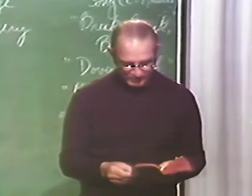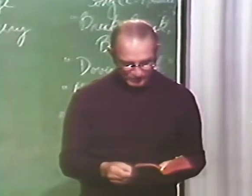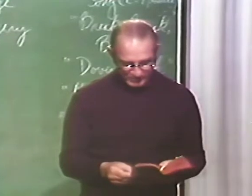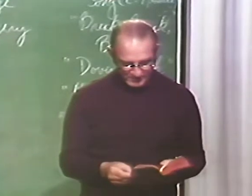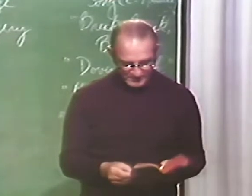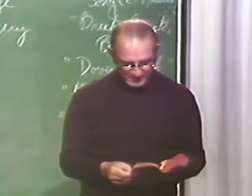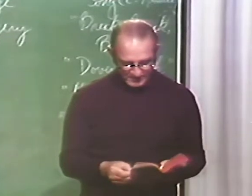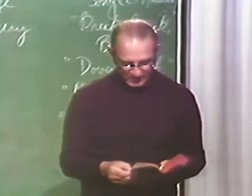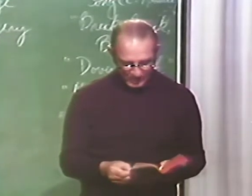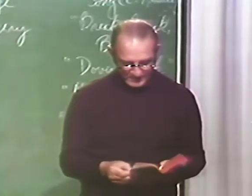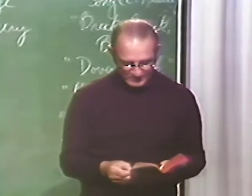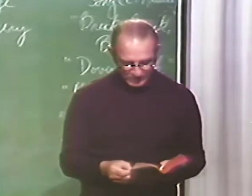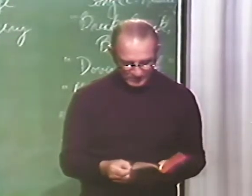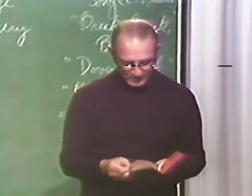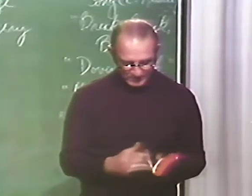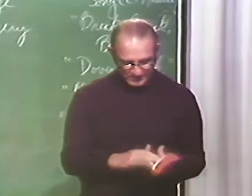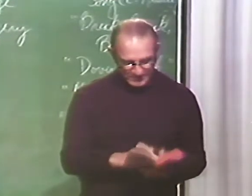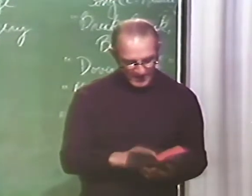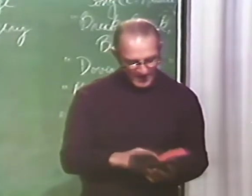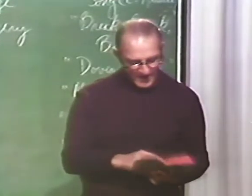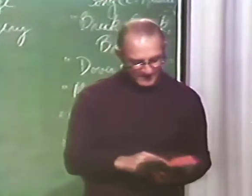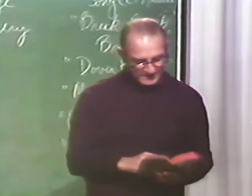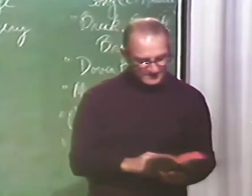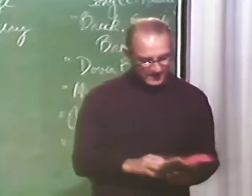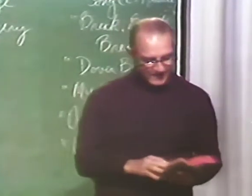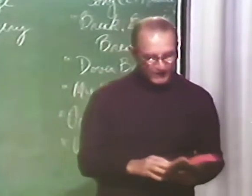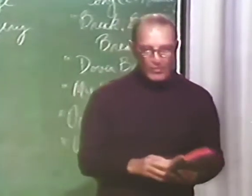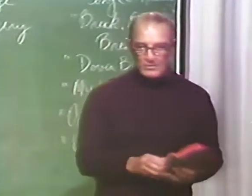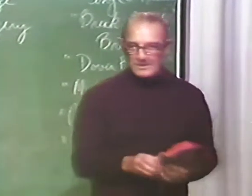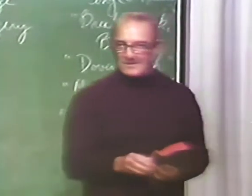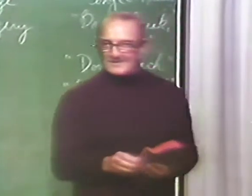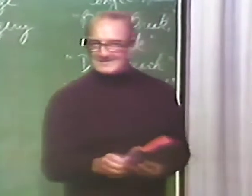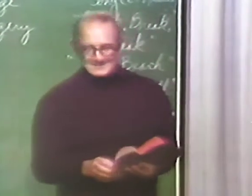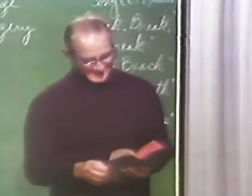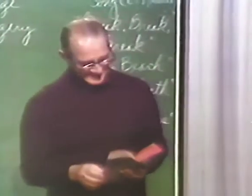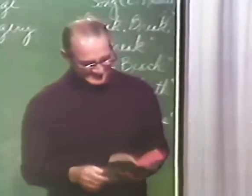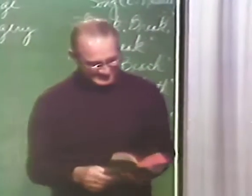AND APRIL'S IN THE WEST WIND, AND DAFFODILS."